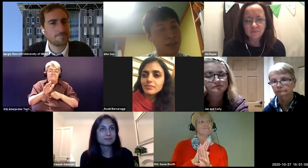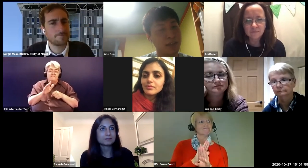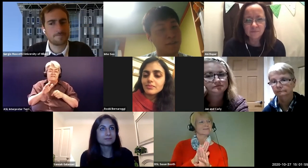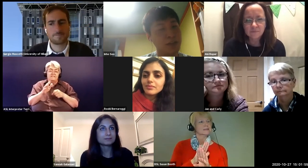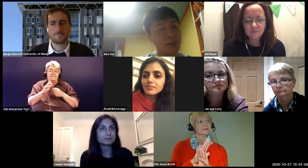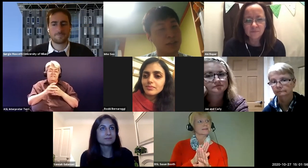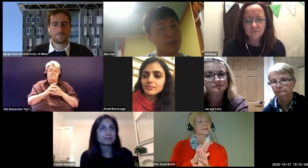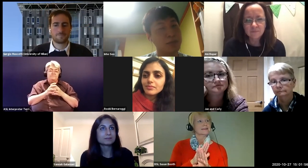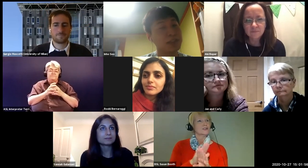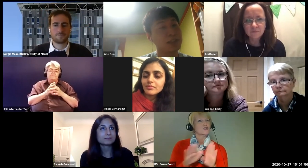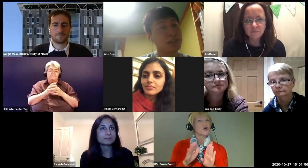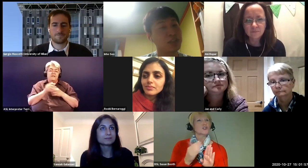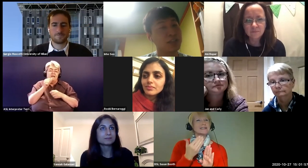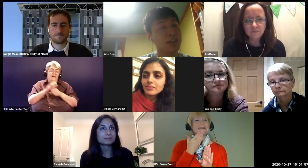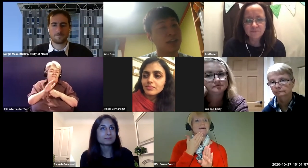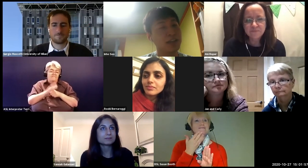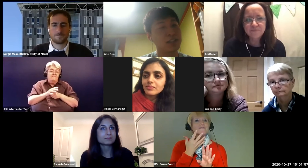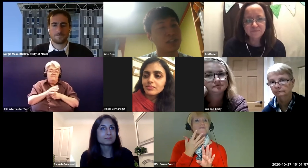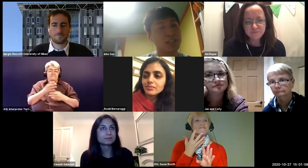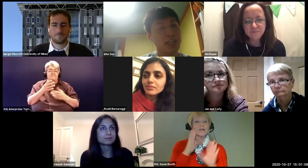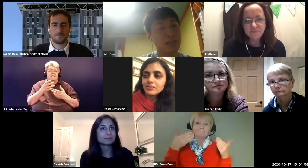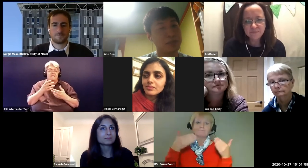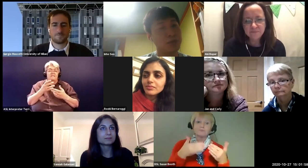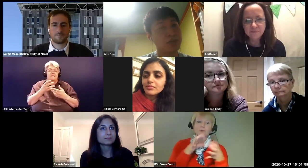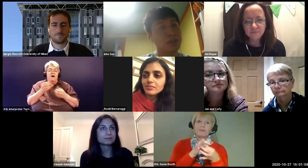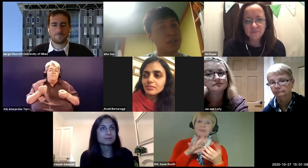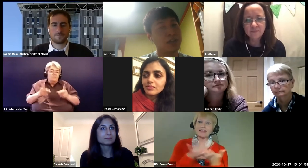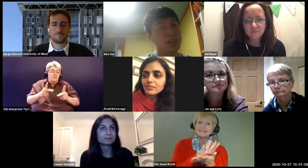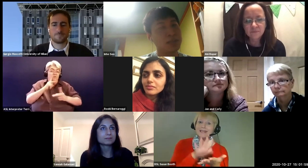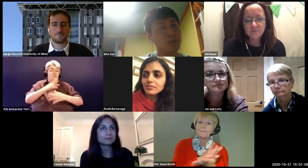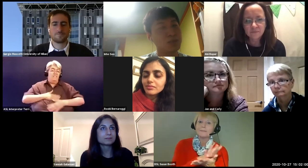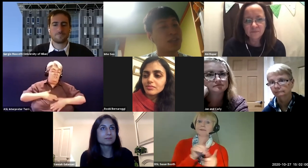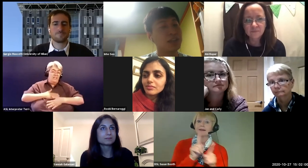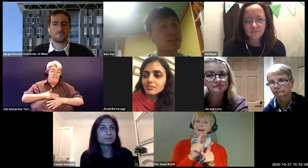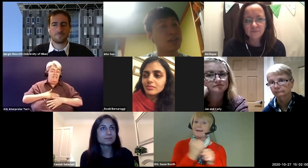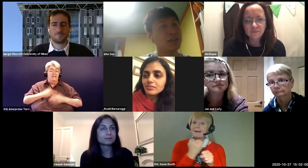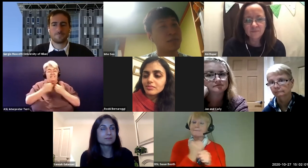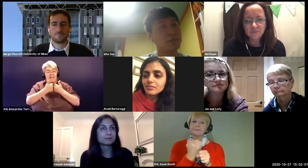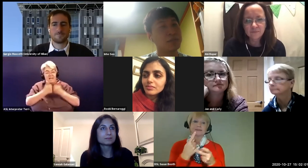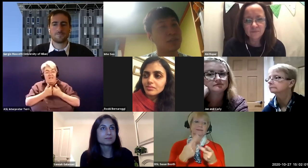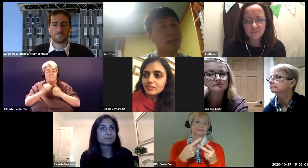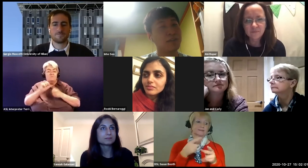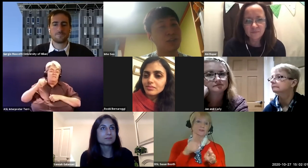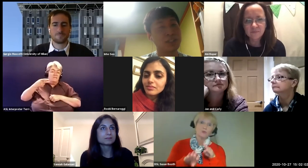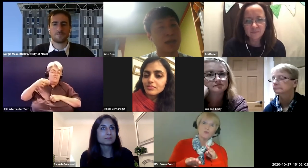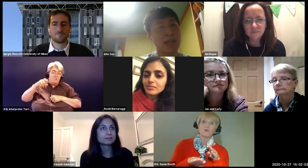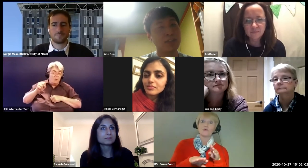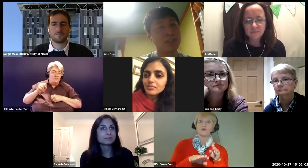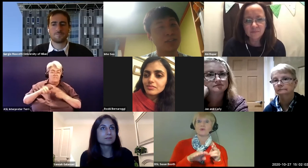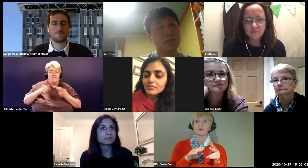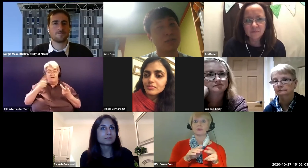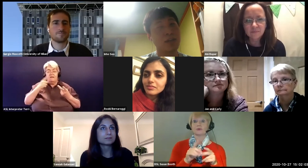enough entertainment such uh such as games or sports like um like for example I couldn't do